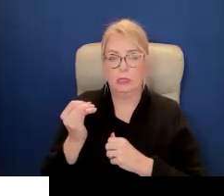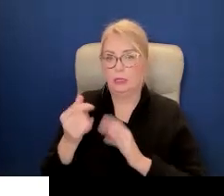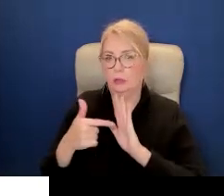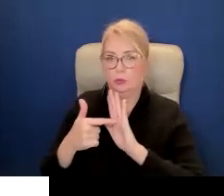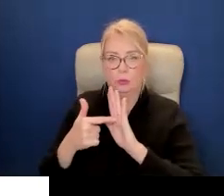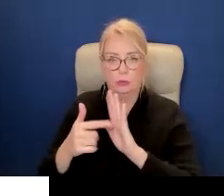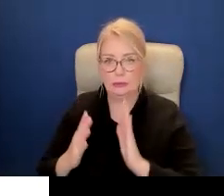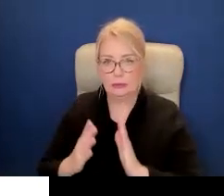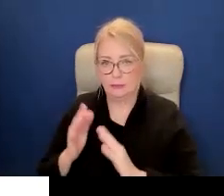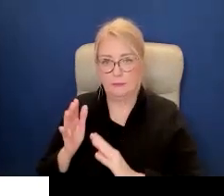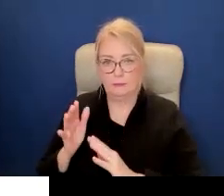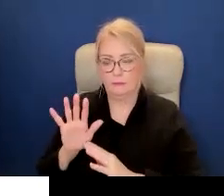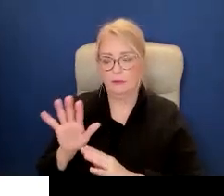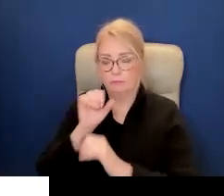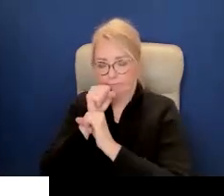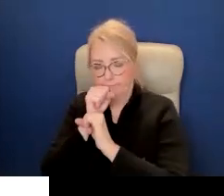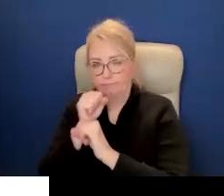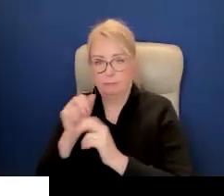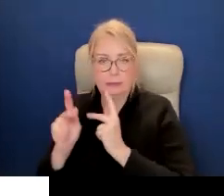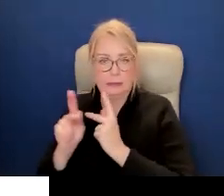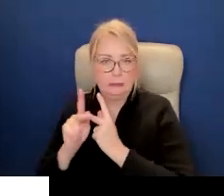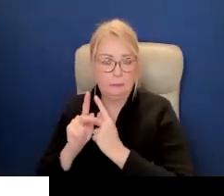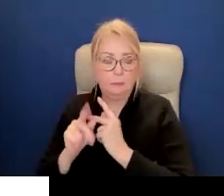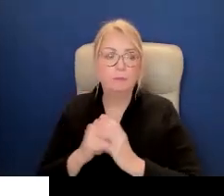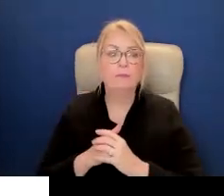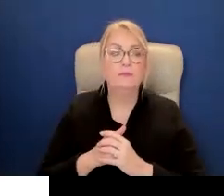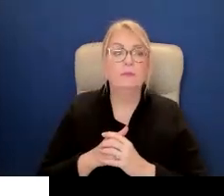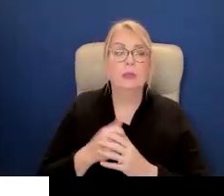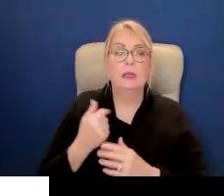And we inform this of, any person we are consulting with.